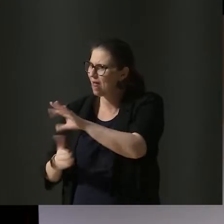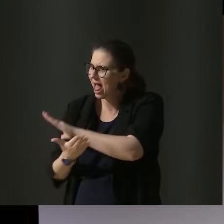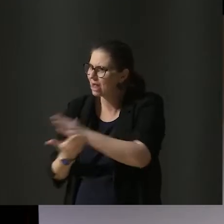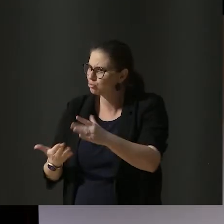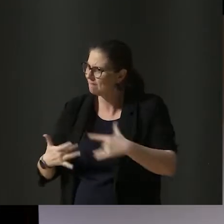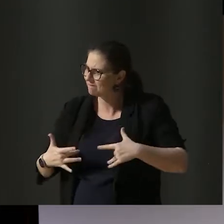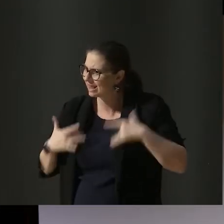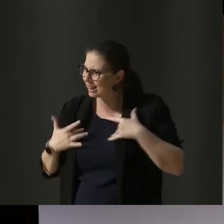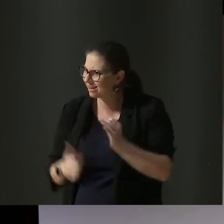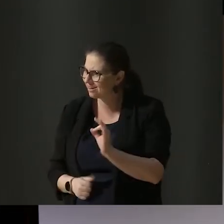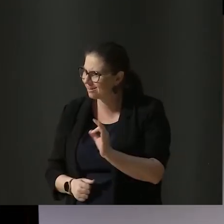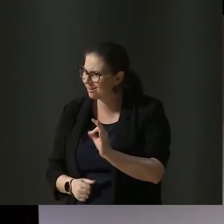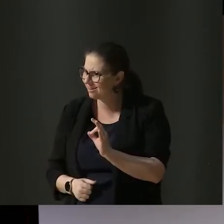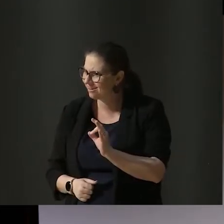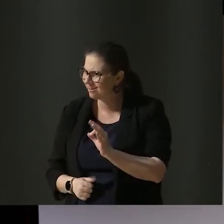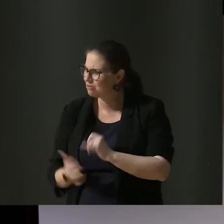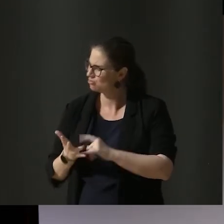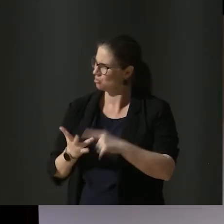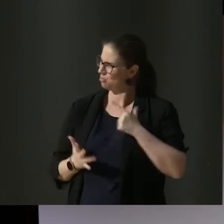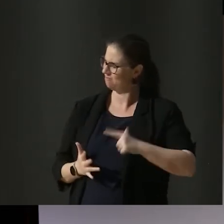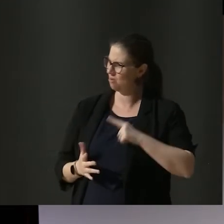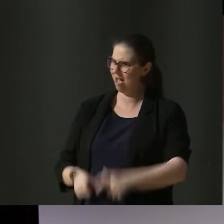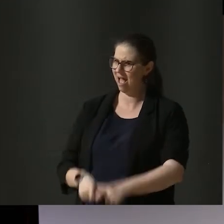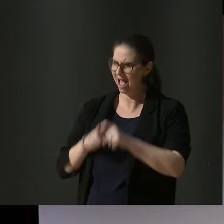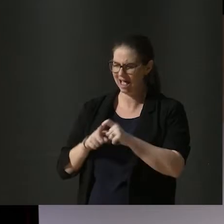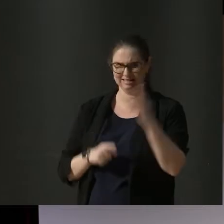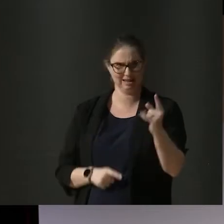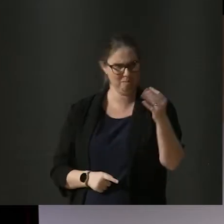So why can it be so hard for us to answer that question?